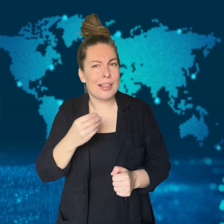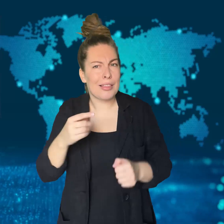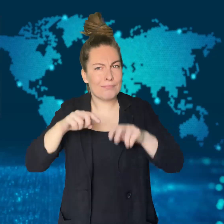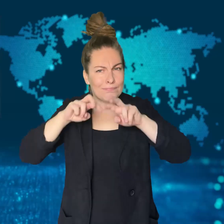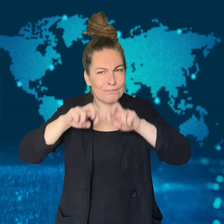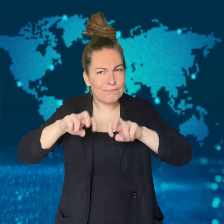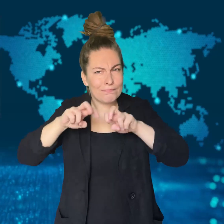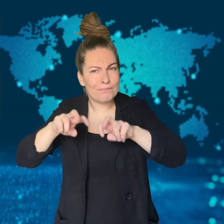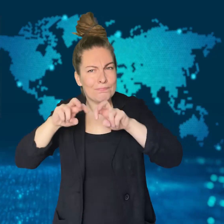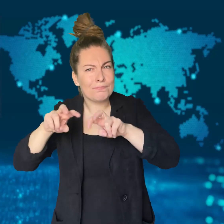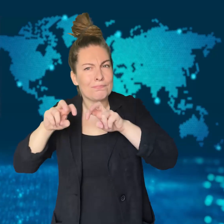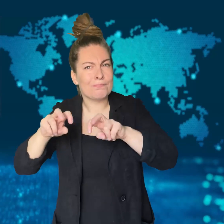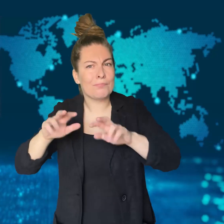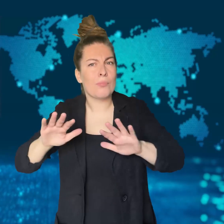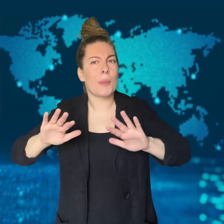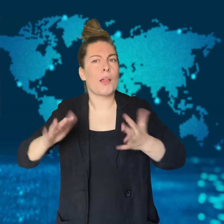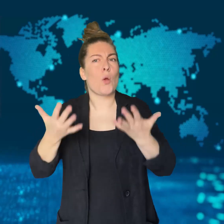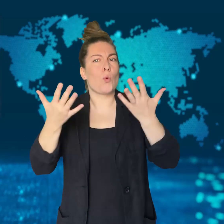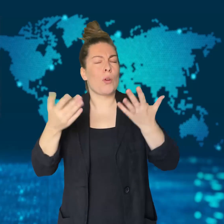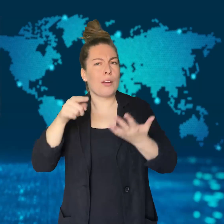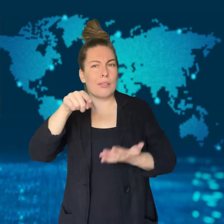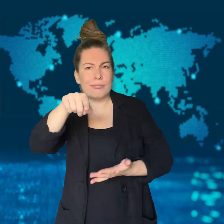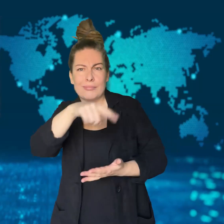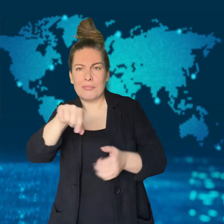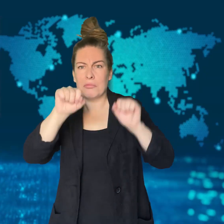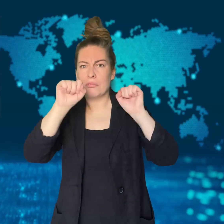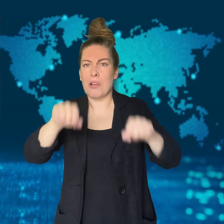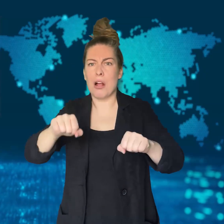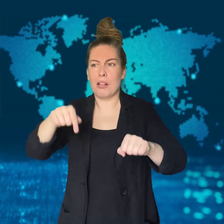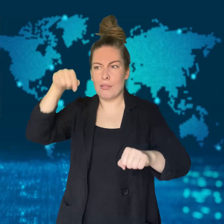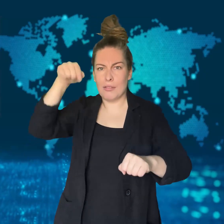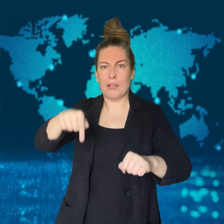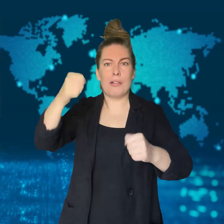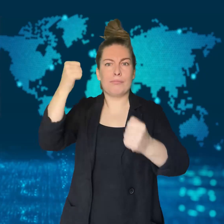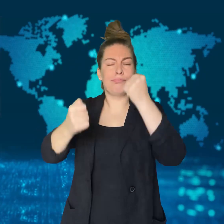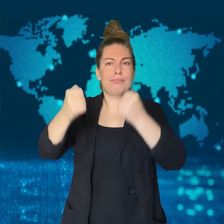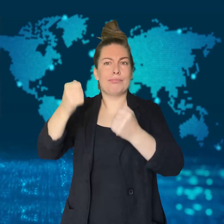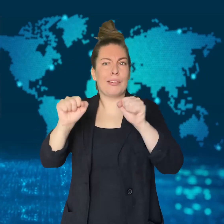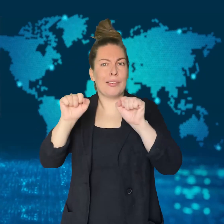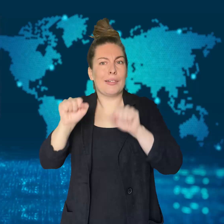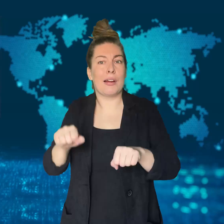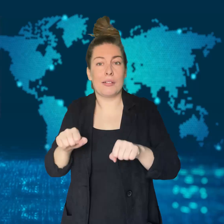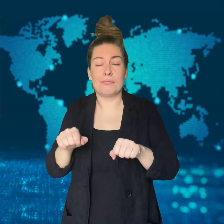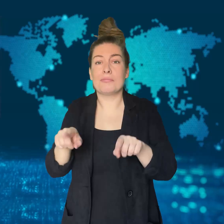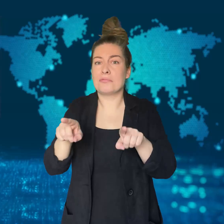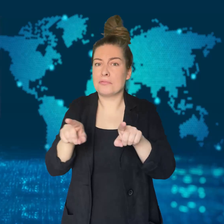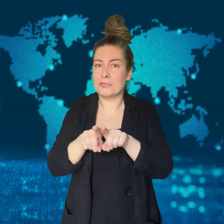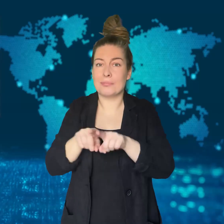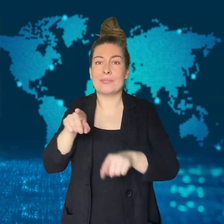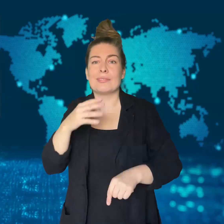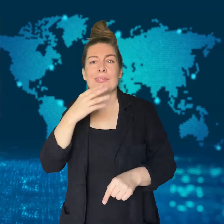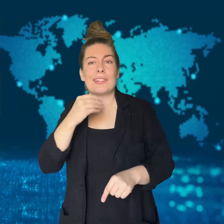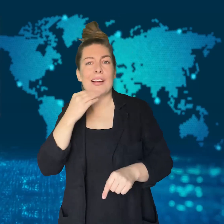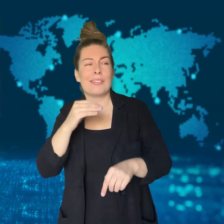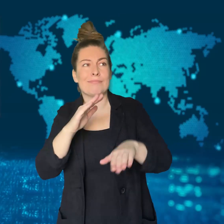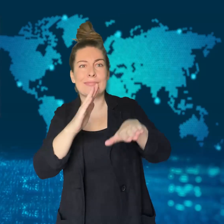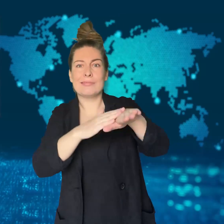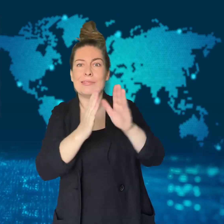seeming proud that the drones had been undetected.